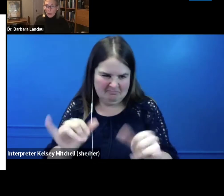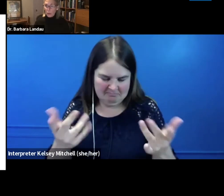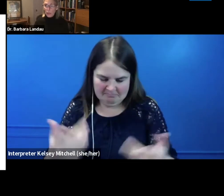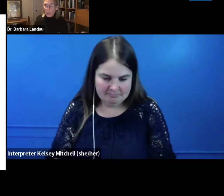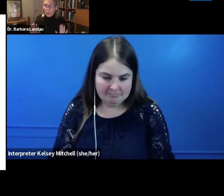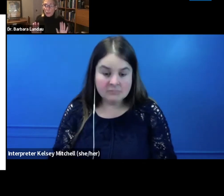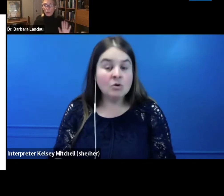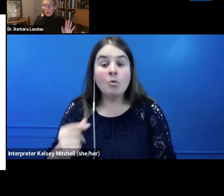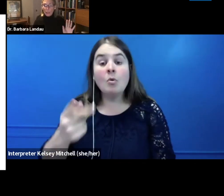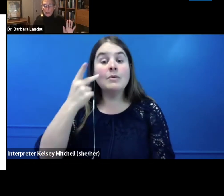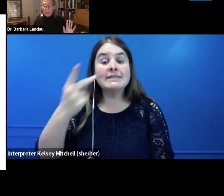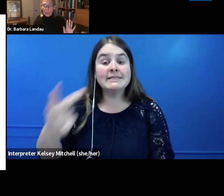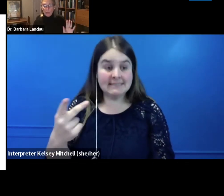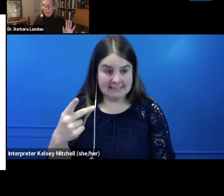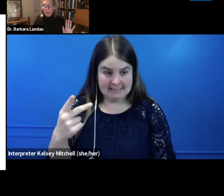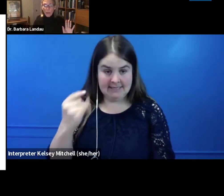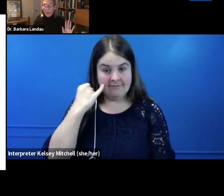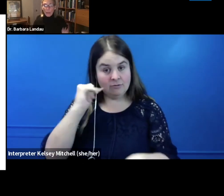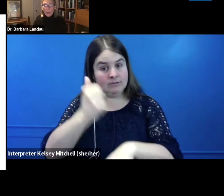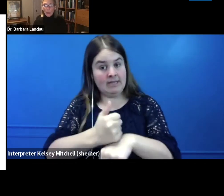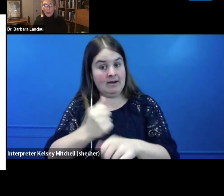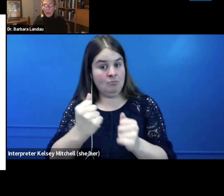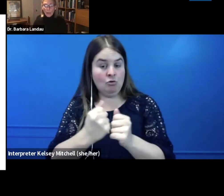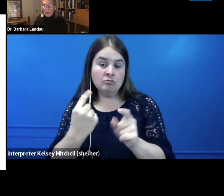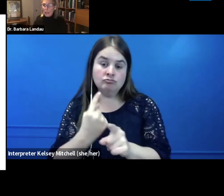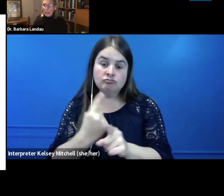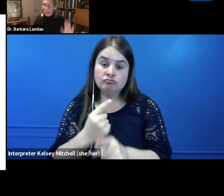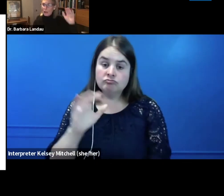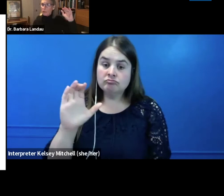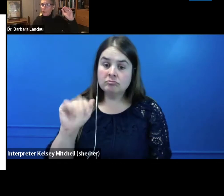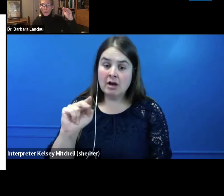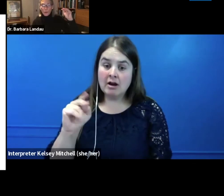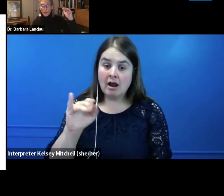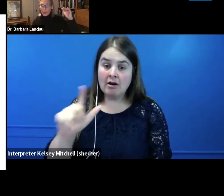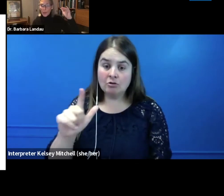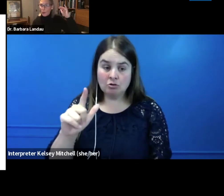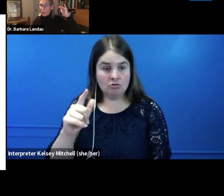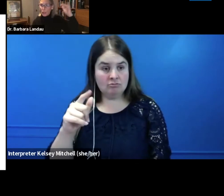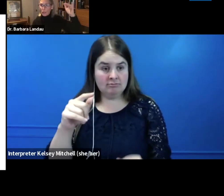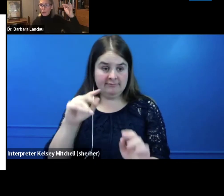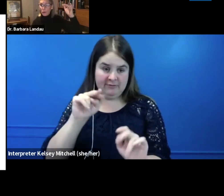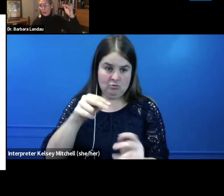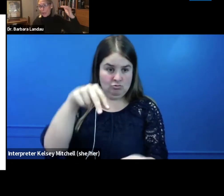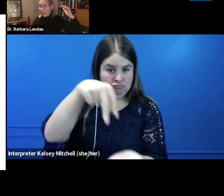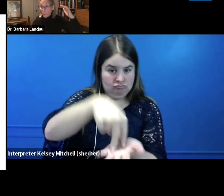orientations are really easy and uh at ceiling levels from the time